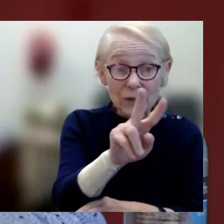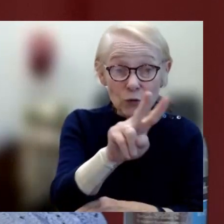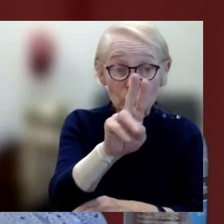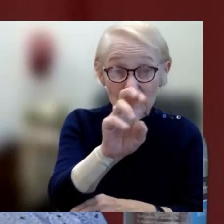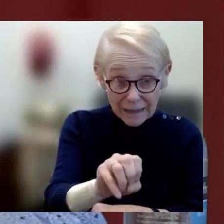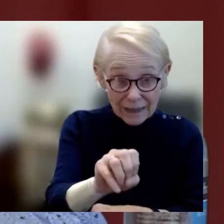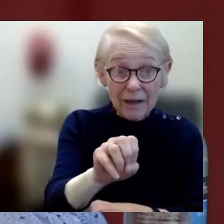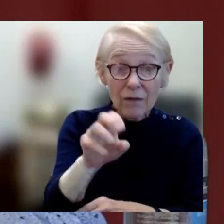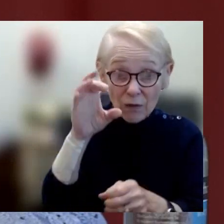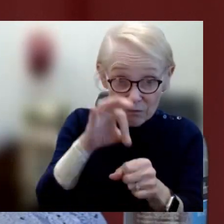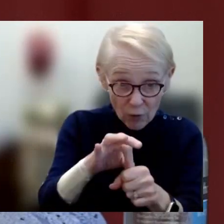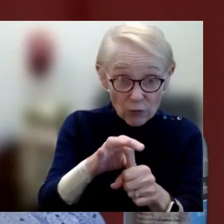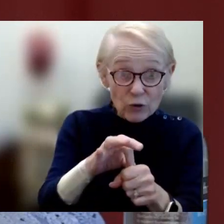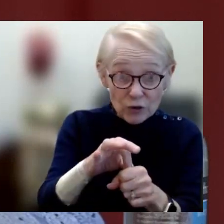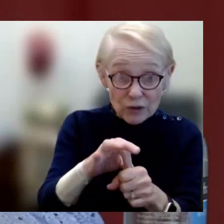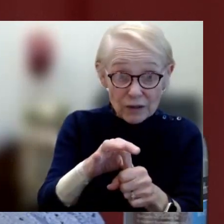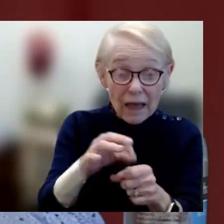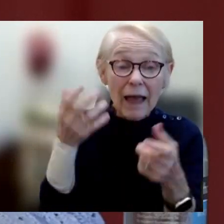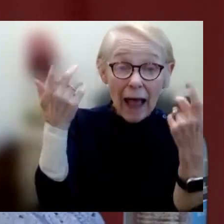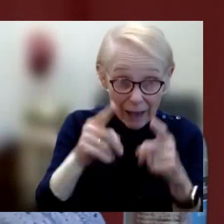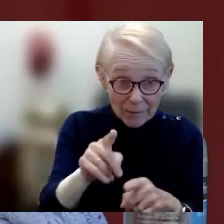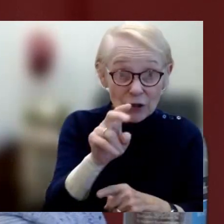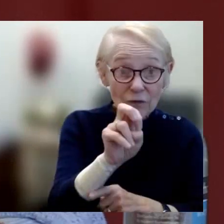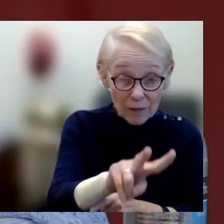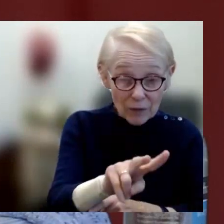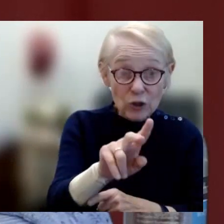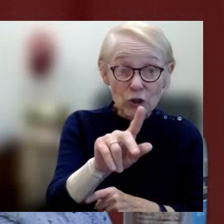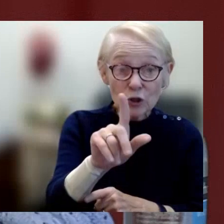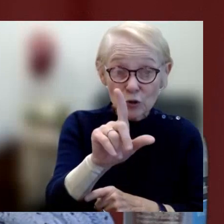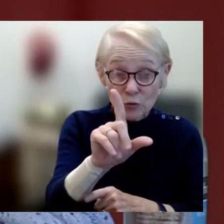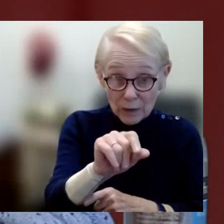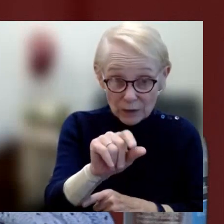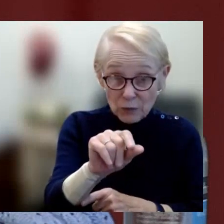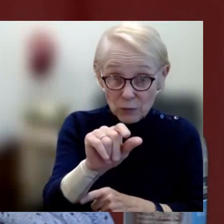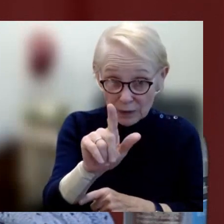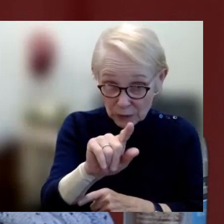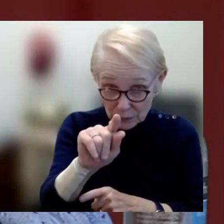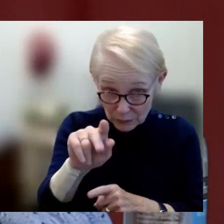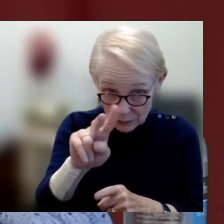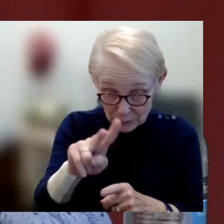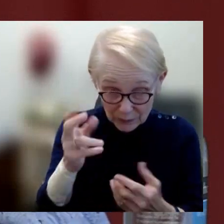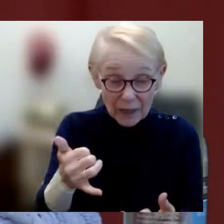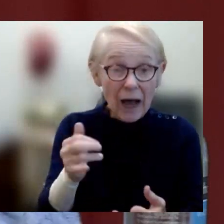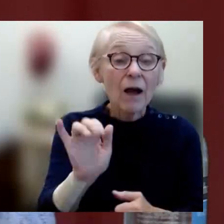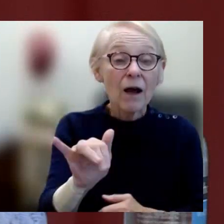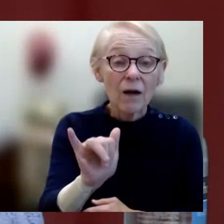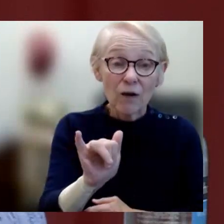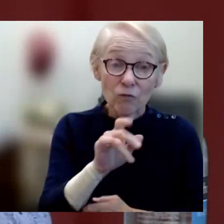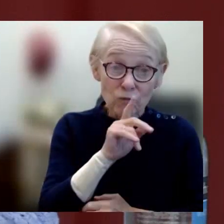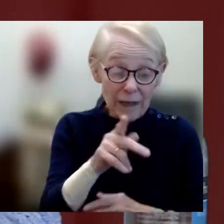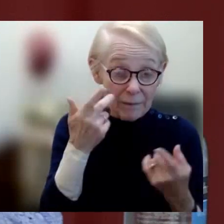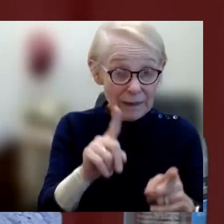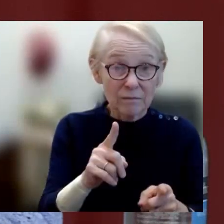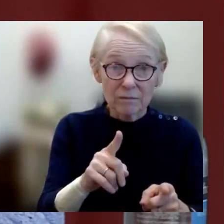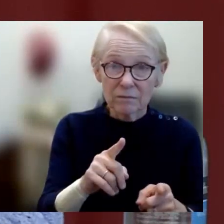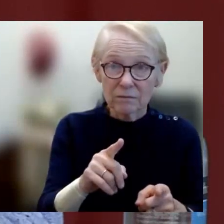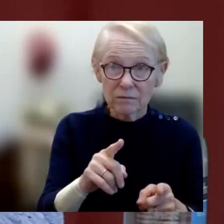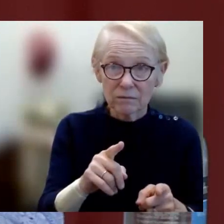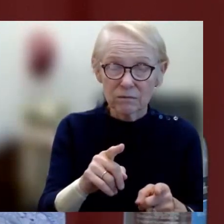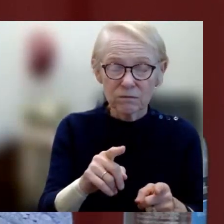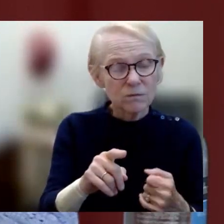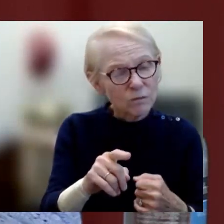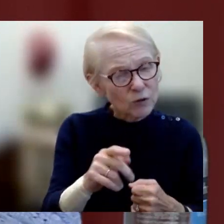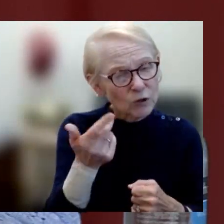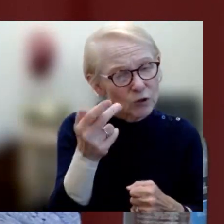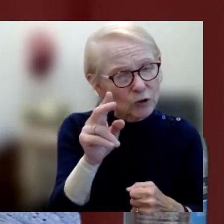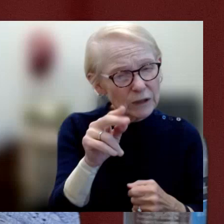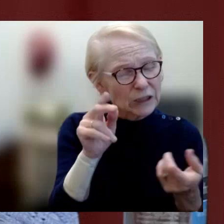a ballot in the November 2020 election and that's compared to 56 in 19 2016. okay yeah